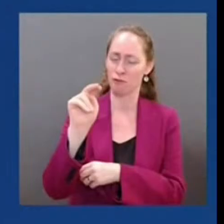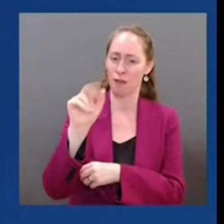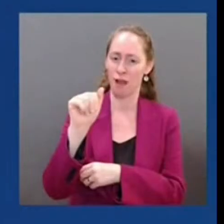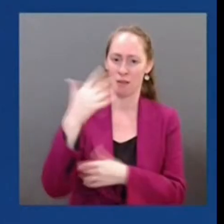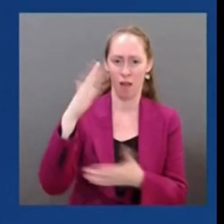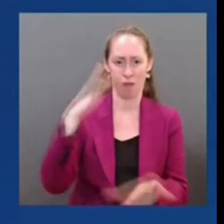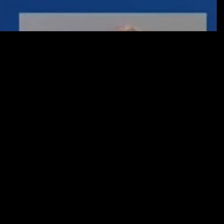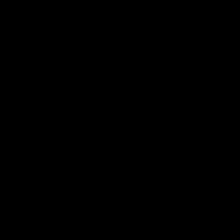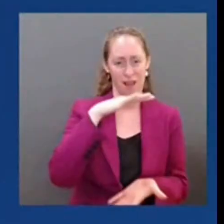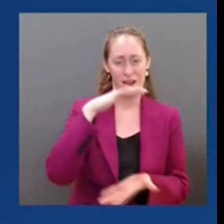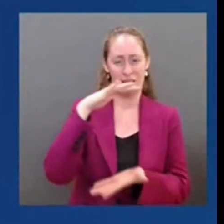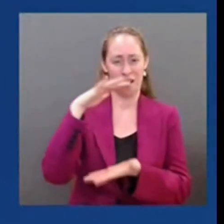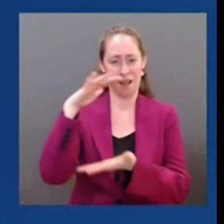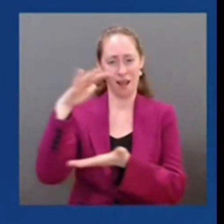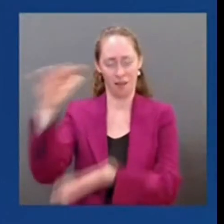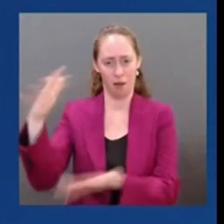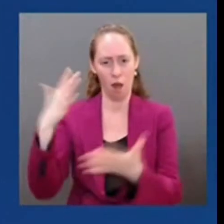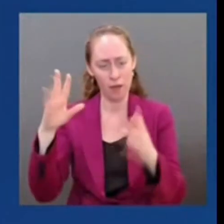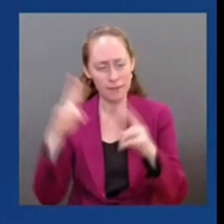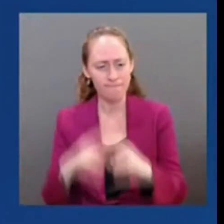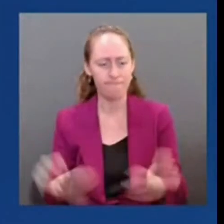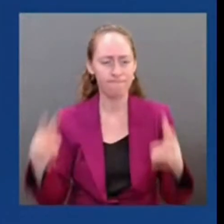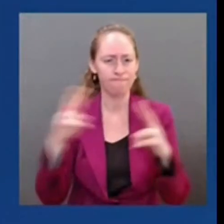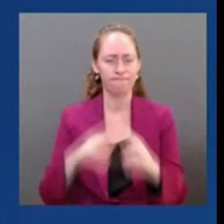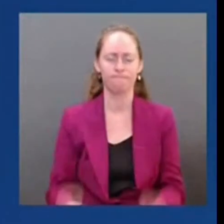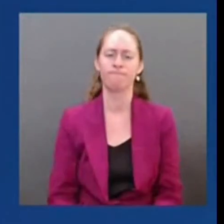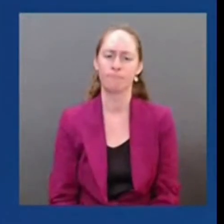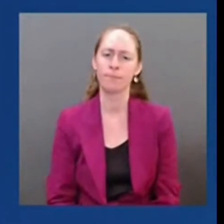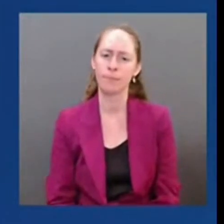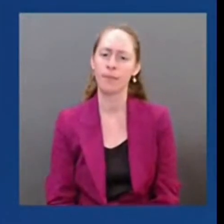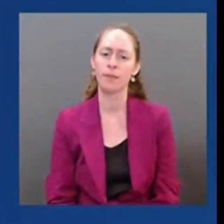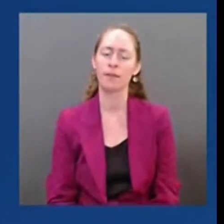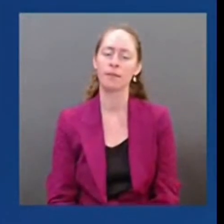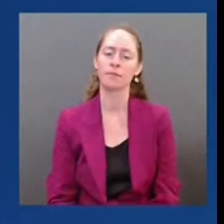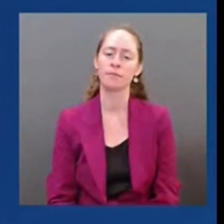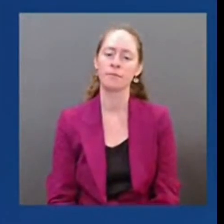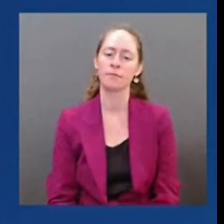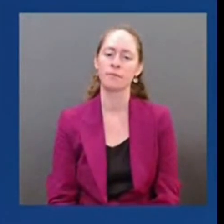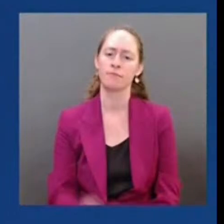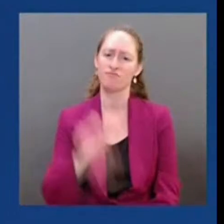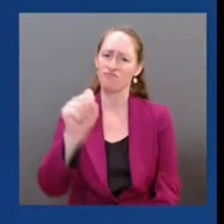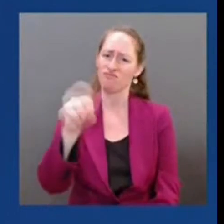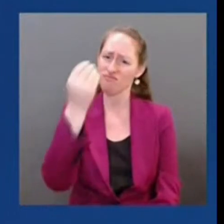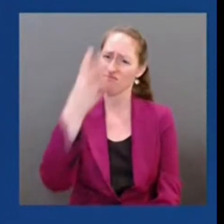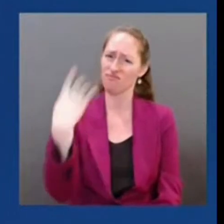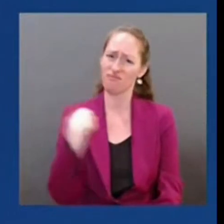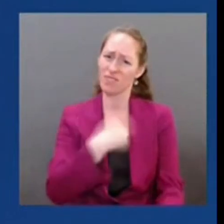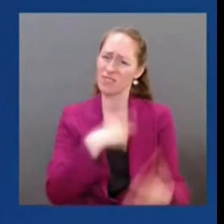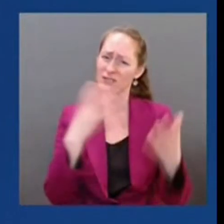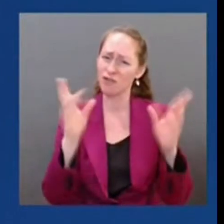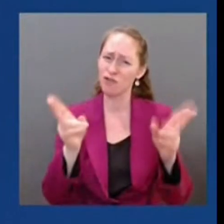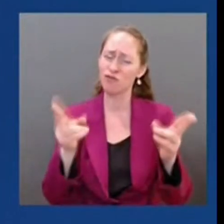FOR. AND SO THERE'S A LOT OF DATA HERE THAT FDA IS GOING THROUGH. I THINK WE ALL FEEL THE SENSE